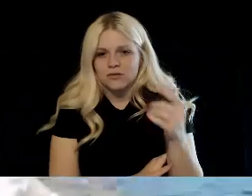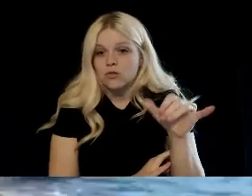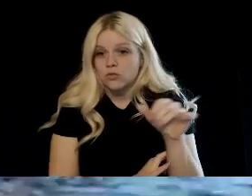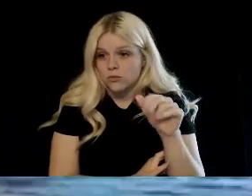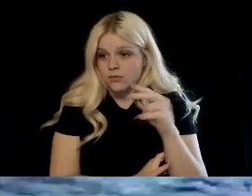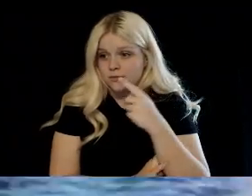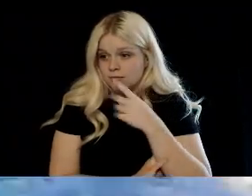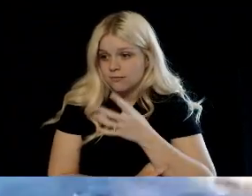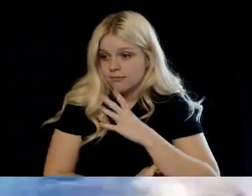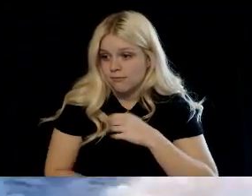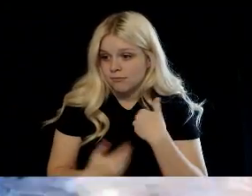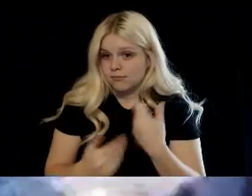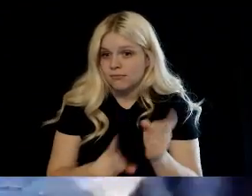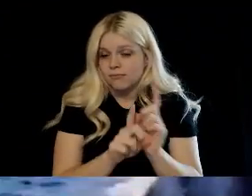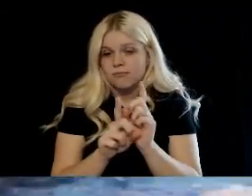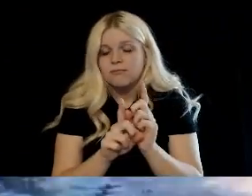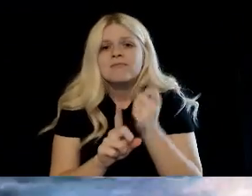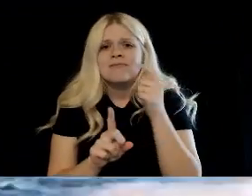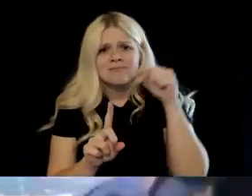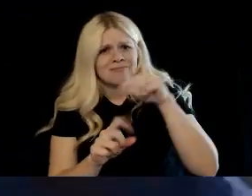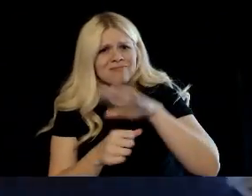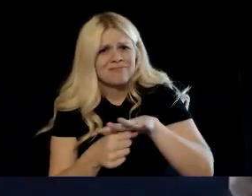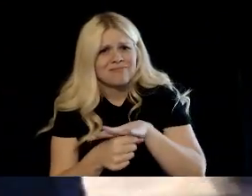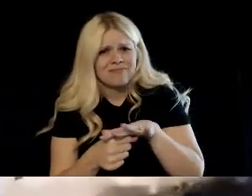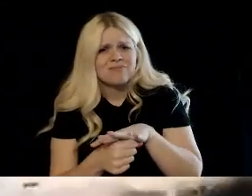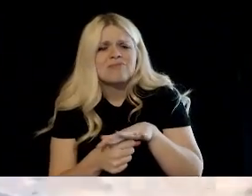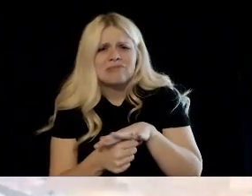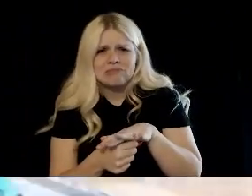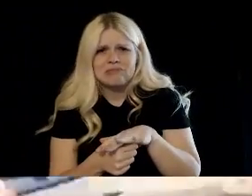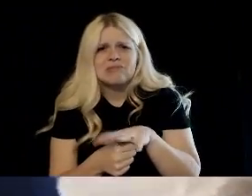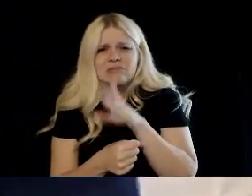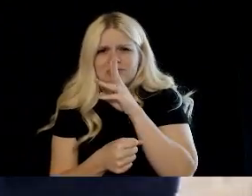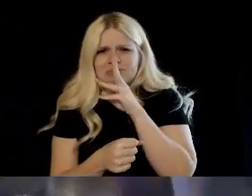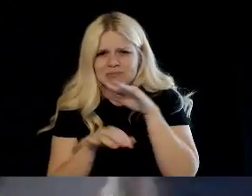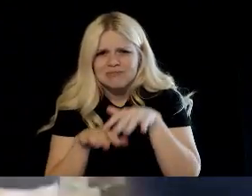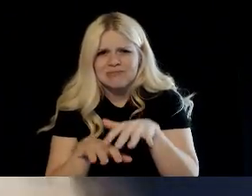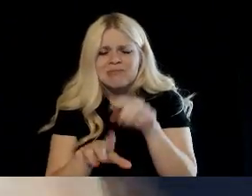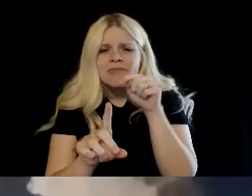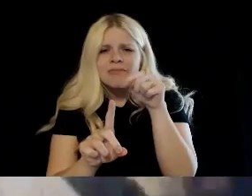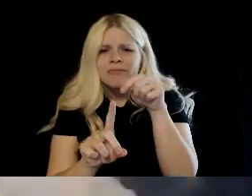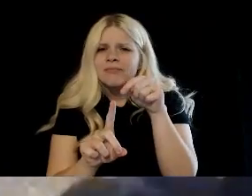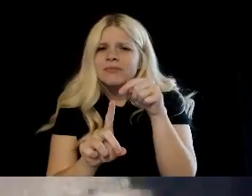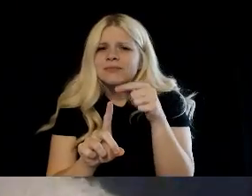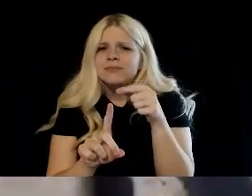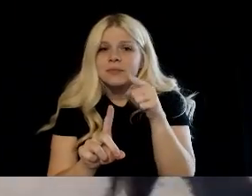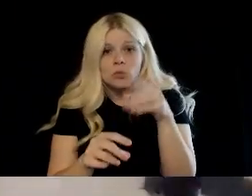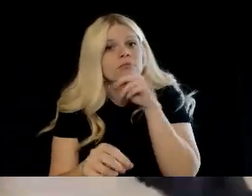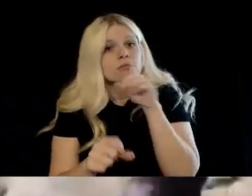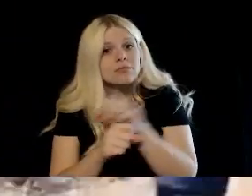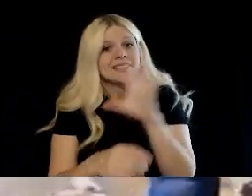This is one of the few exhibits where- like, you're in with the animals. So I try